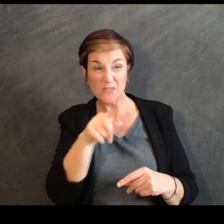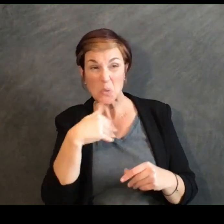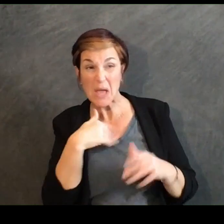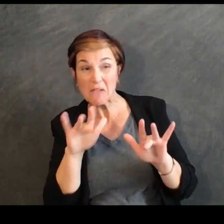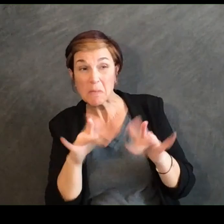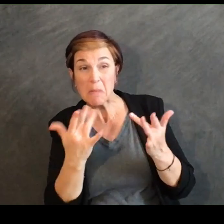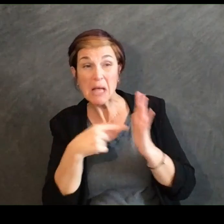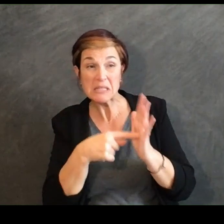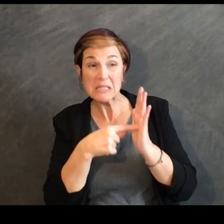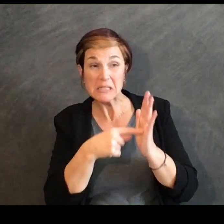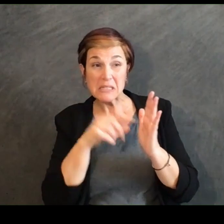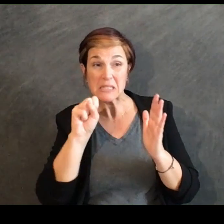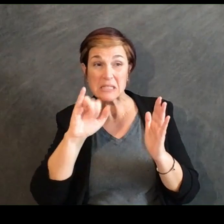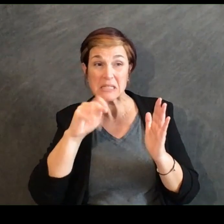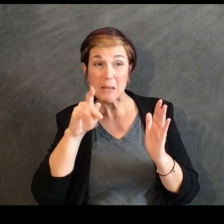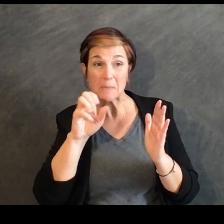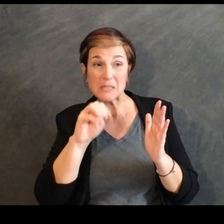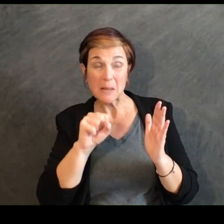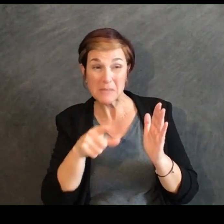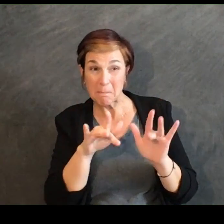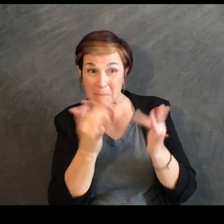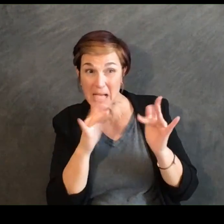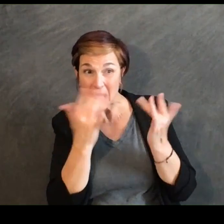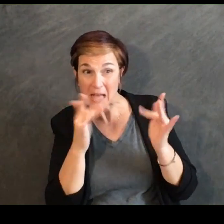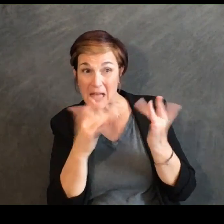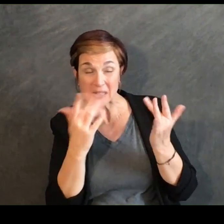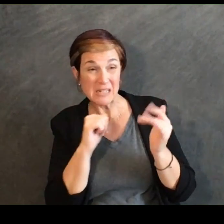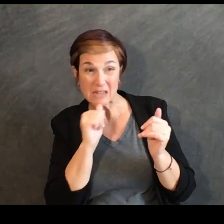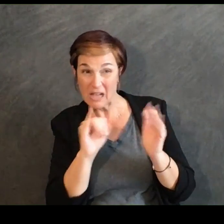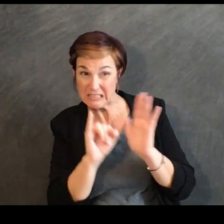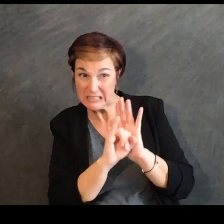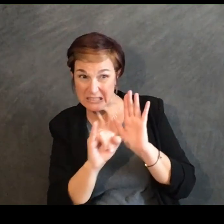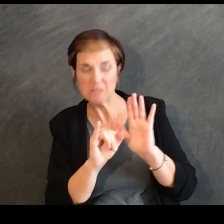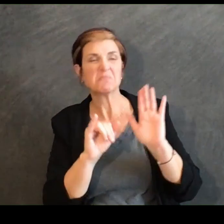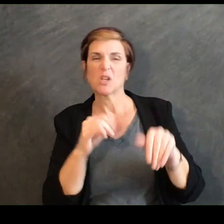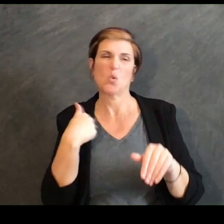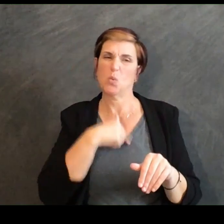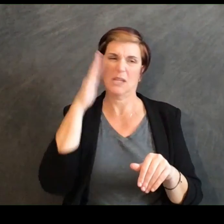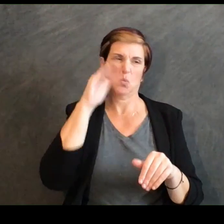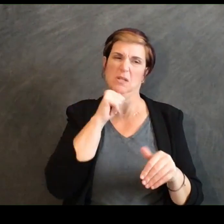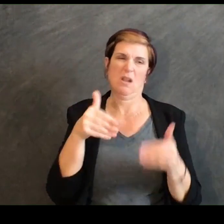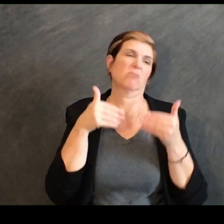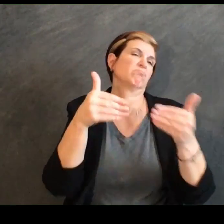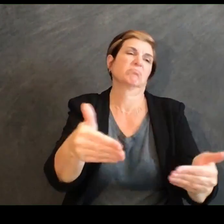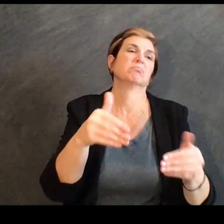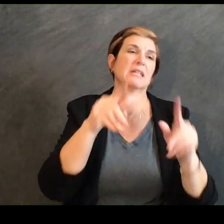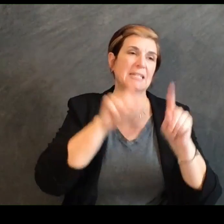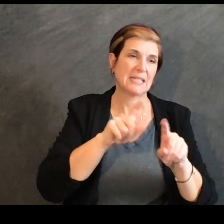not order a test and fortunately the president directed CDC to clarify that